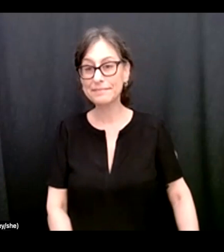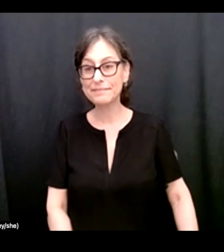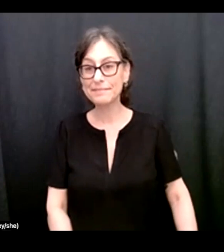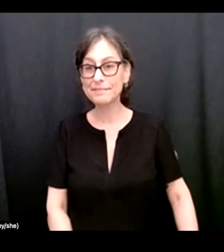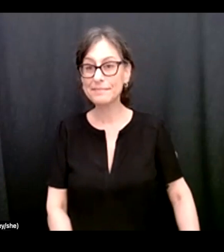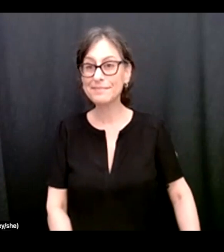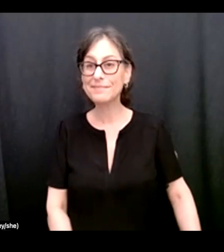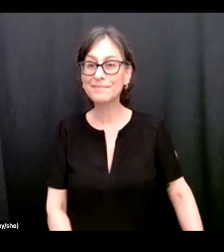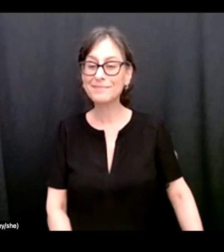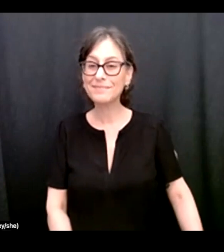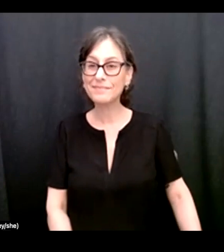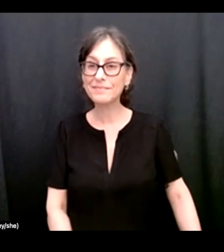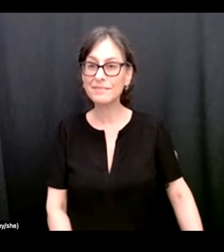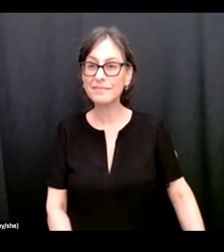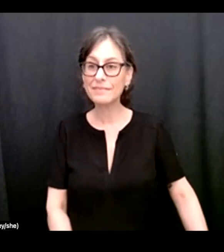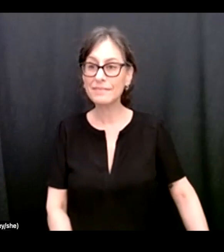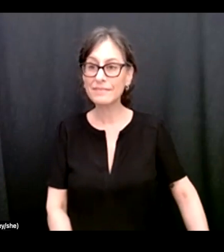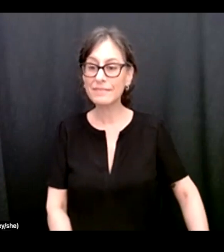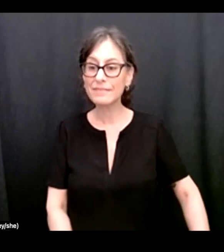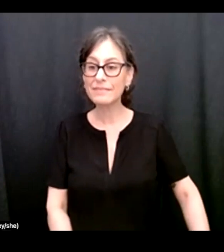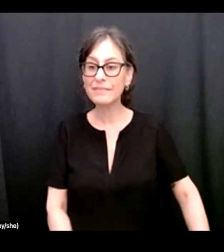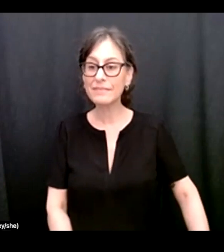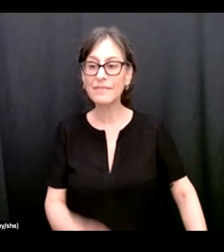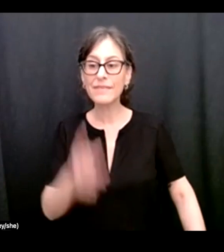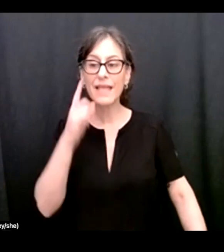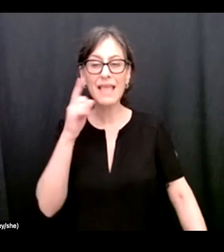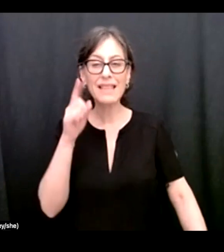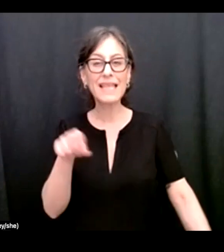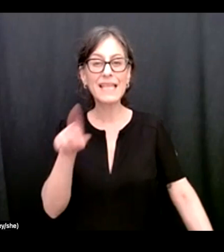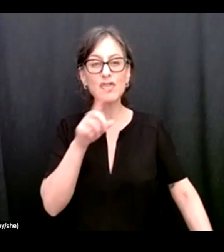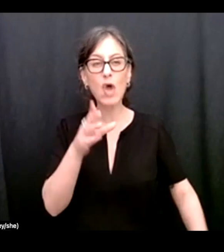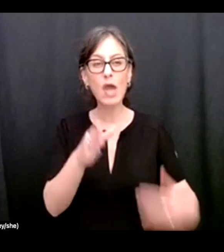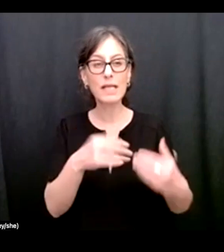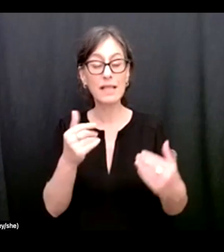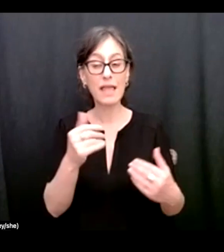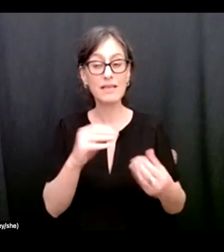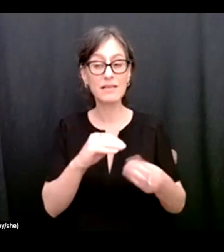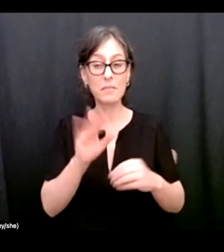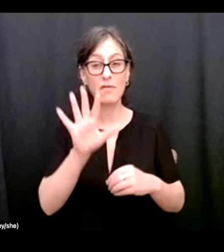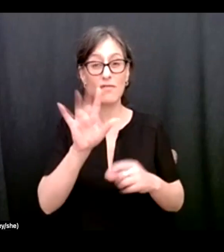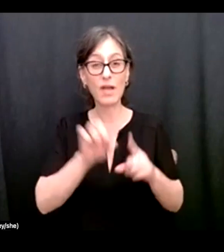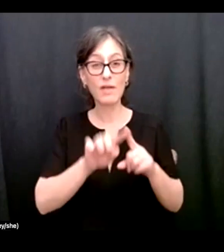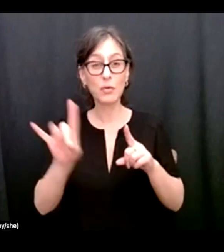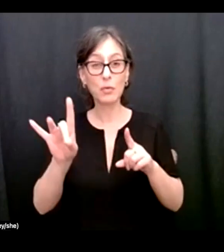I think these are very easy. Like five through eight, we can do at once.